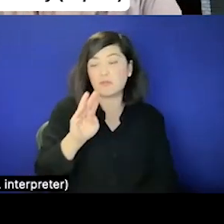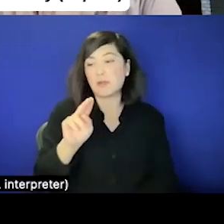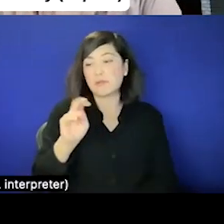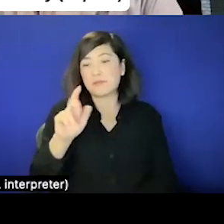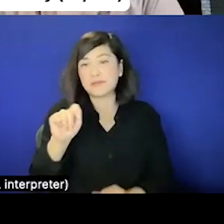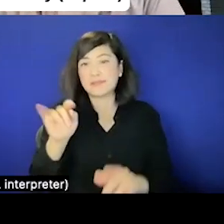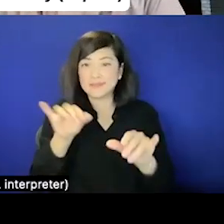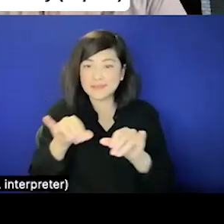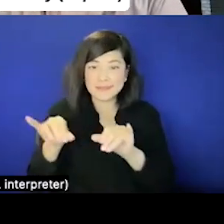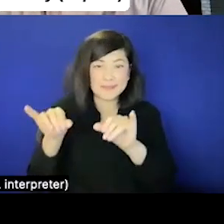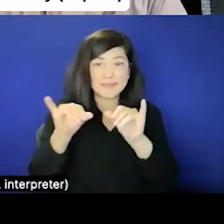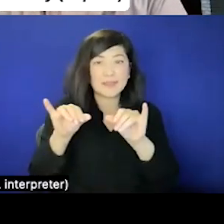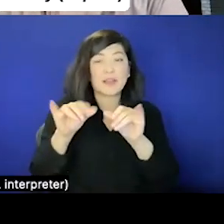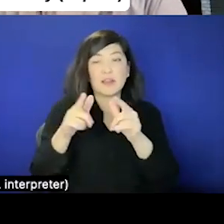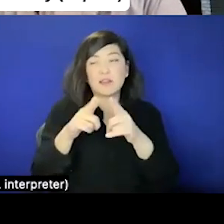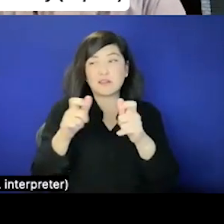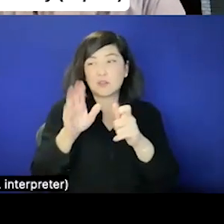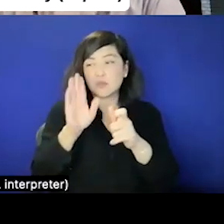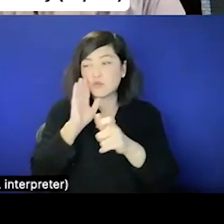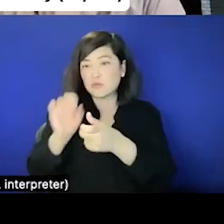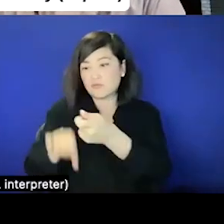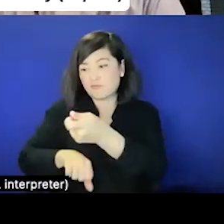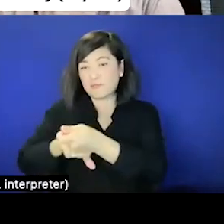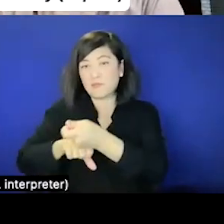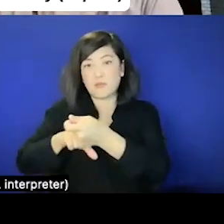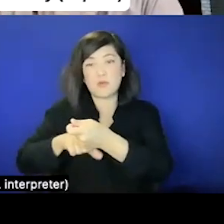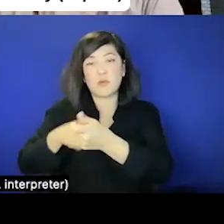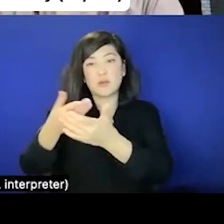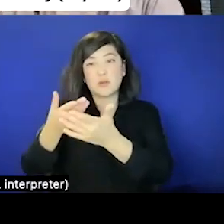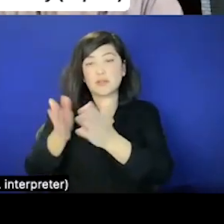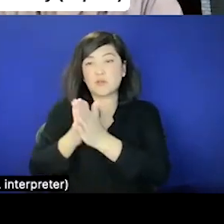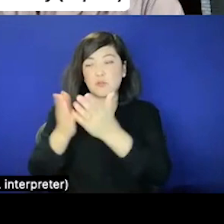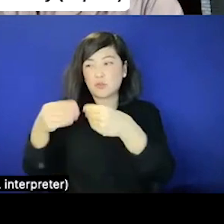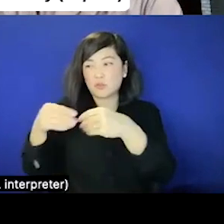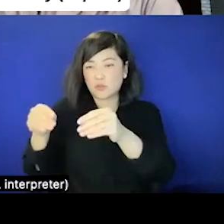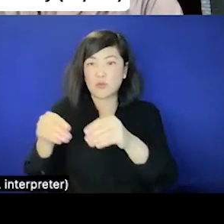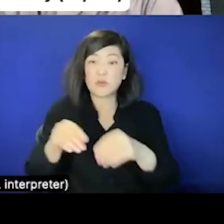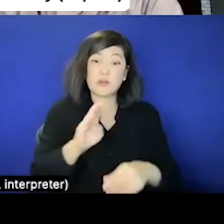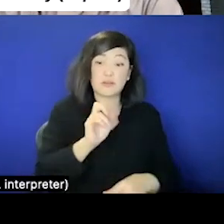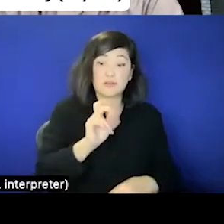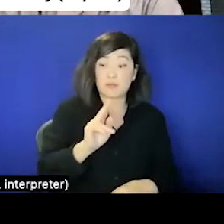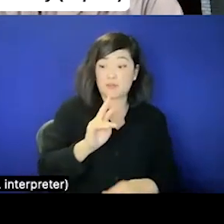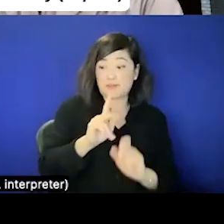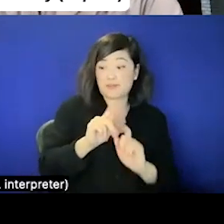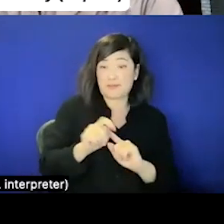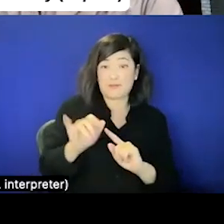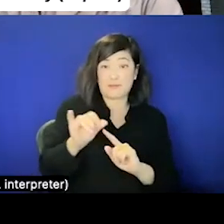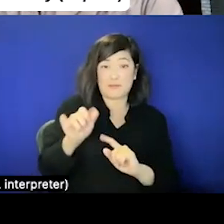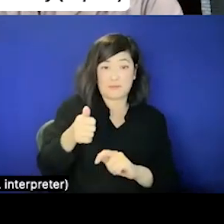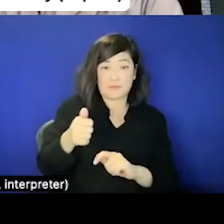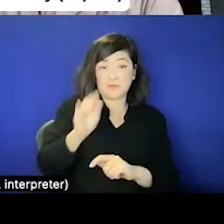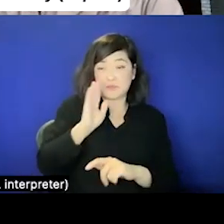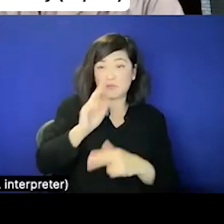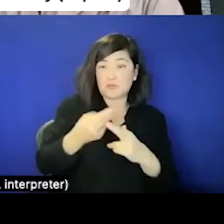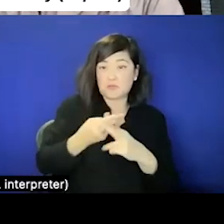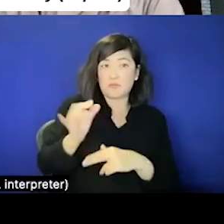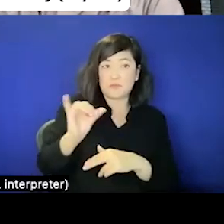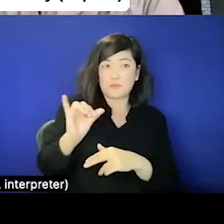serve retailers and are something that BookNet Canada also actively uses. But who could play a